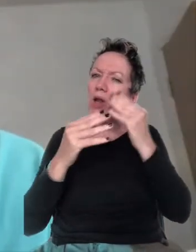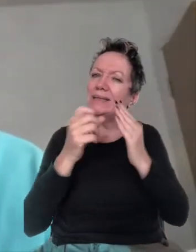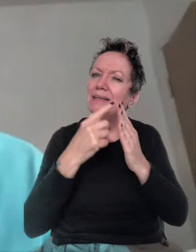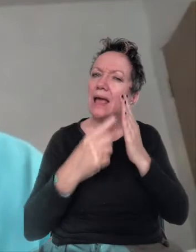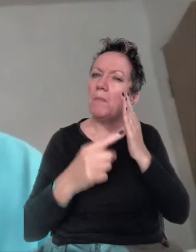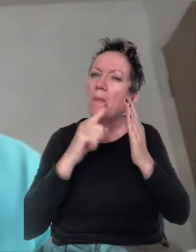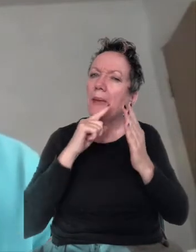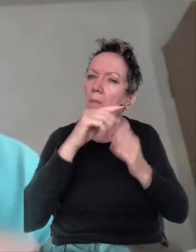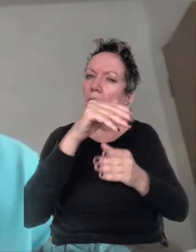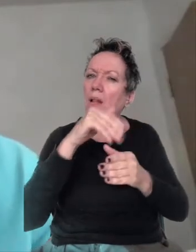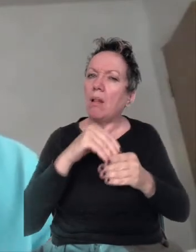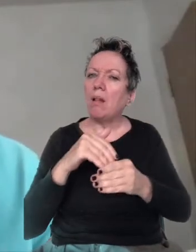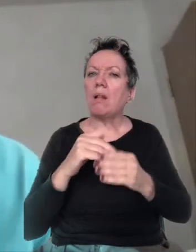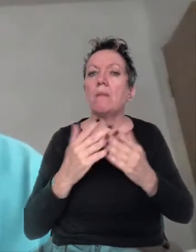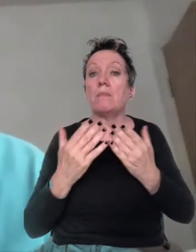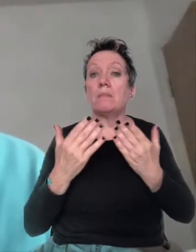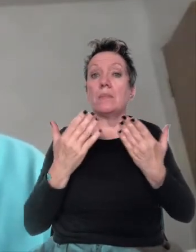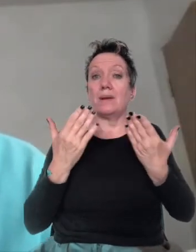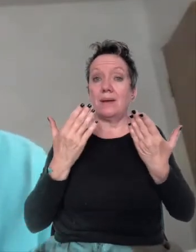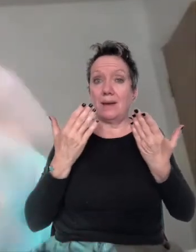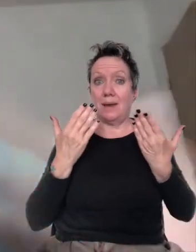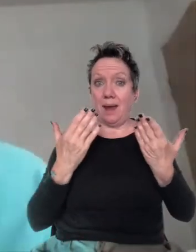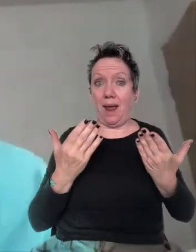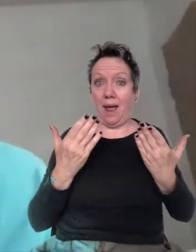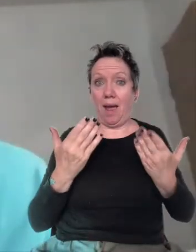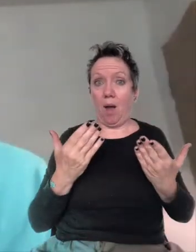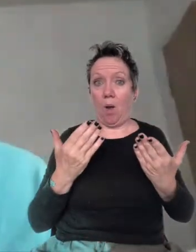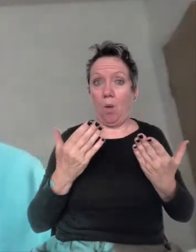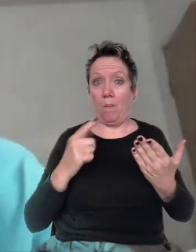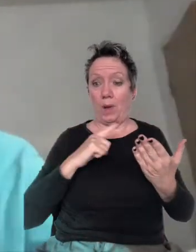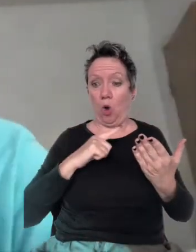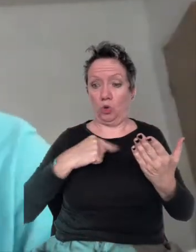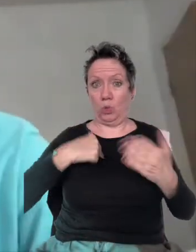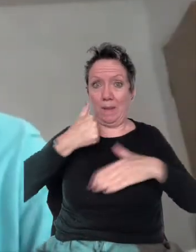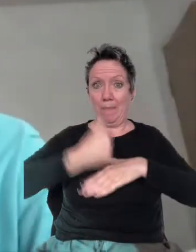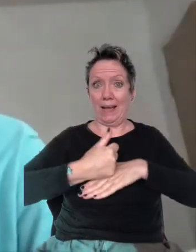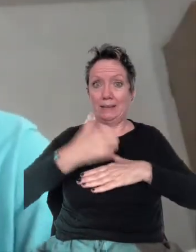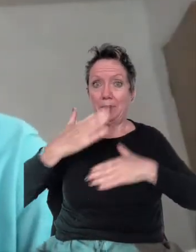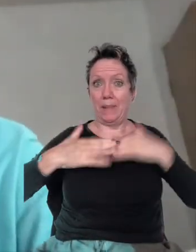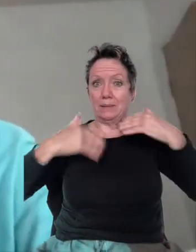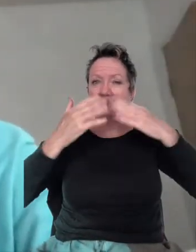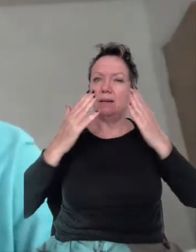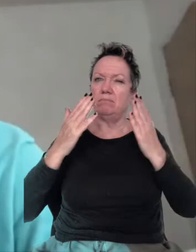Um, but now, because obviously we're building based that becomes, um, sort of community focused as well.